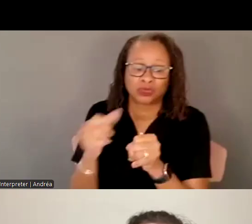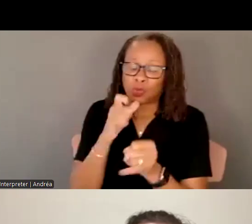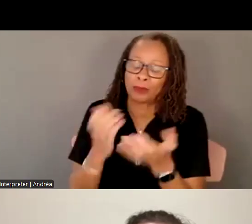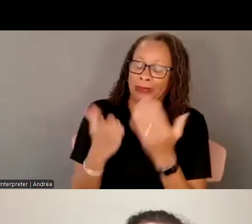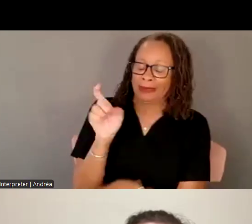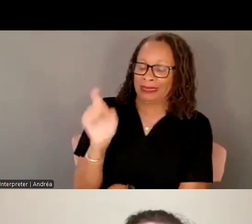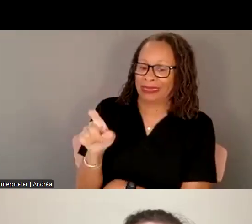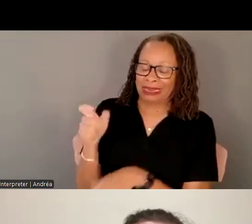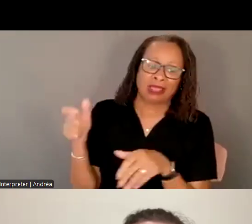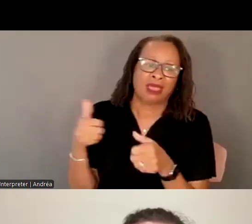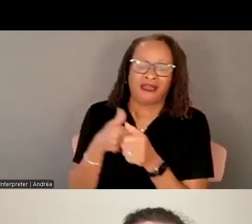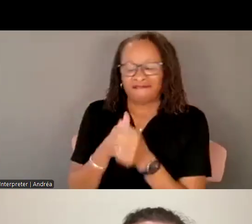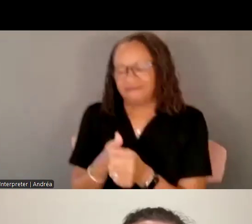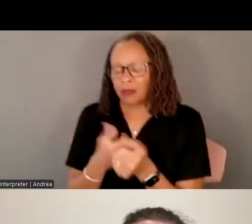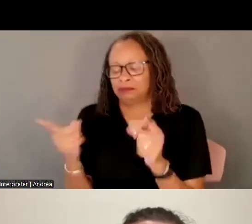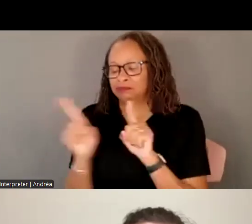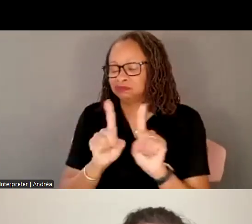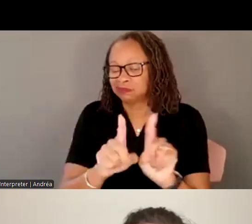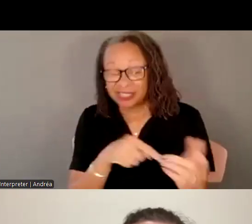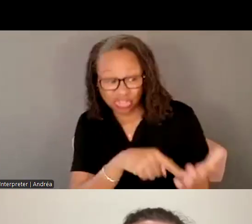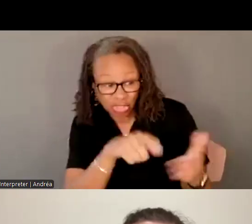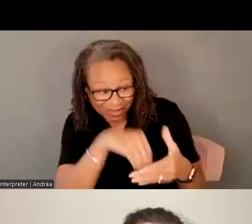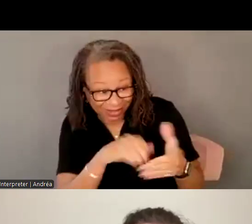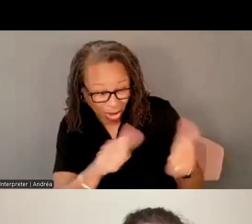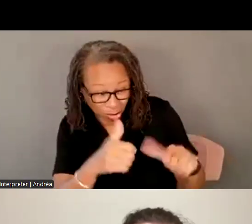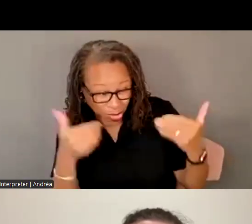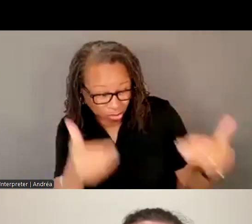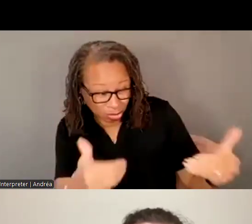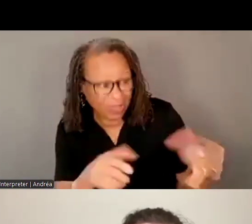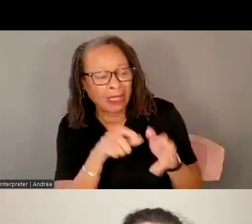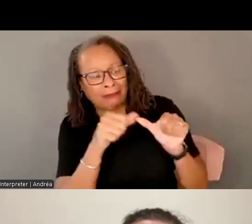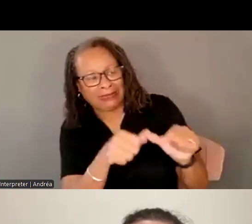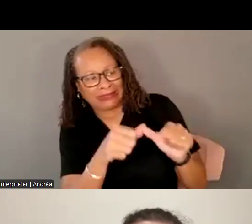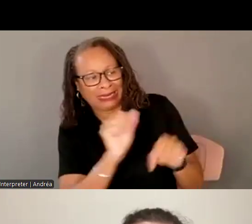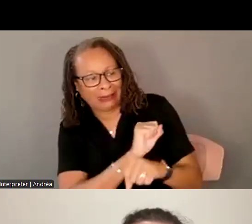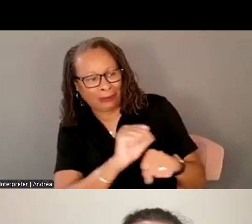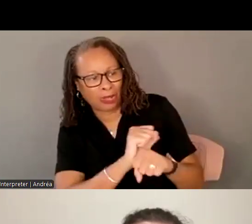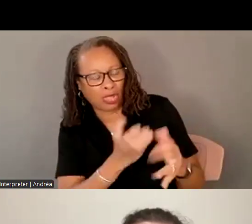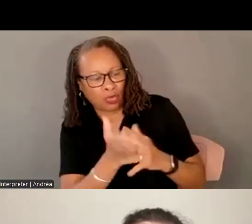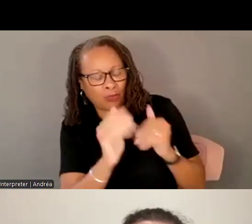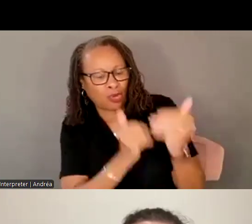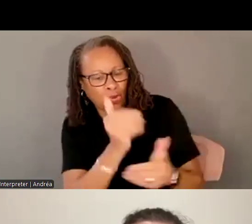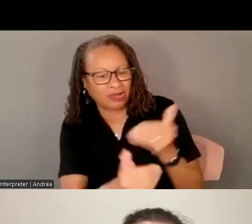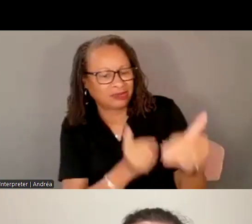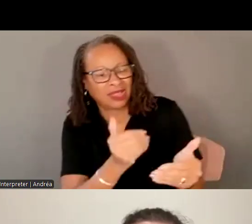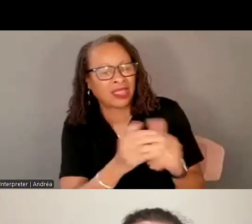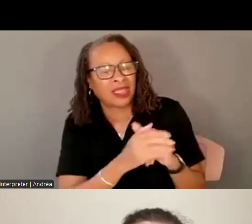kind of follow-on support, check-ins, you know, support kind of maintaining employment, and with career progression that there's developmental disability